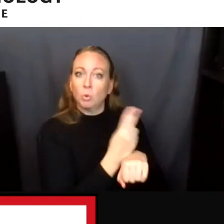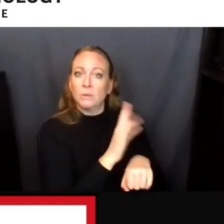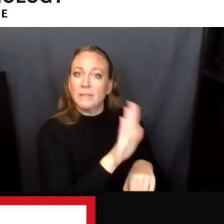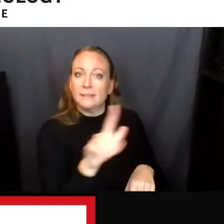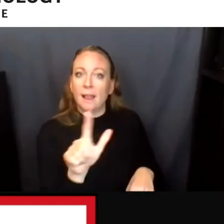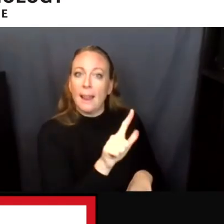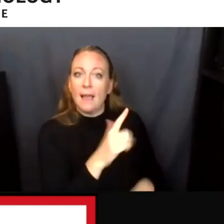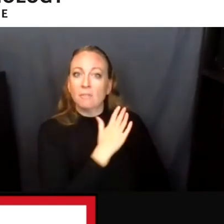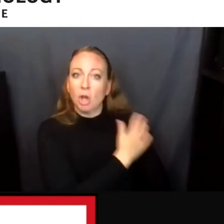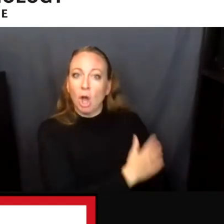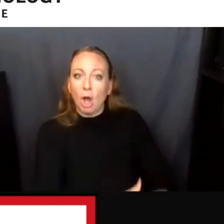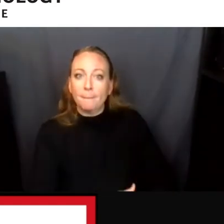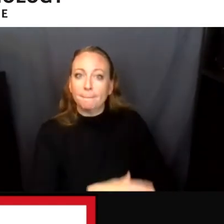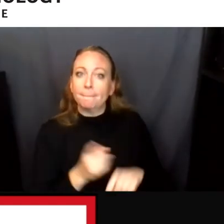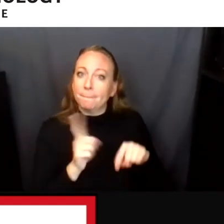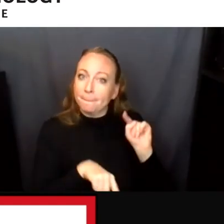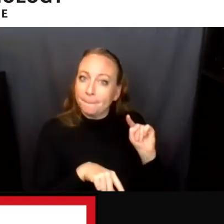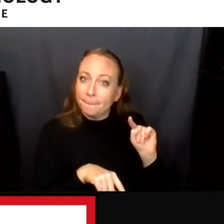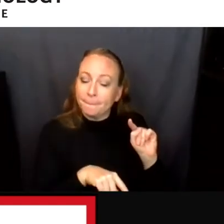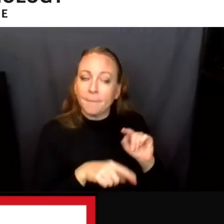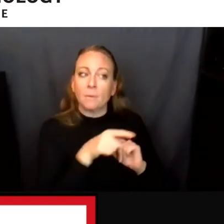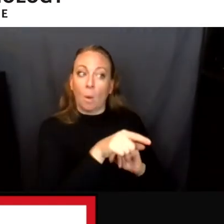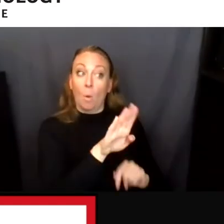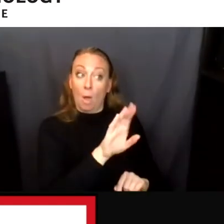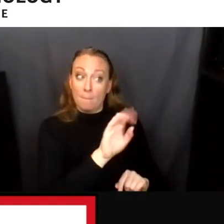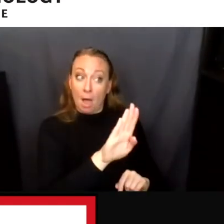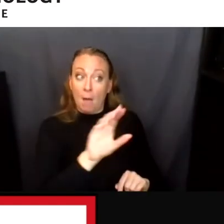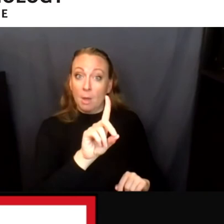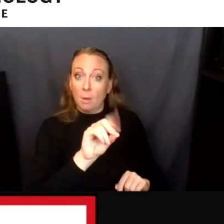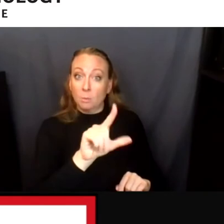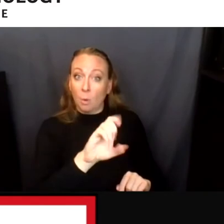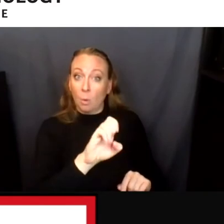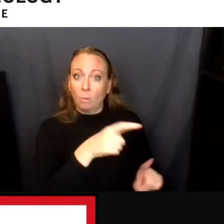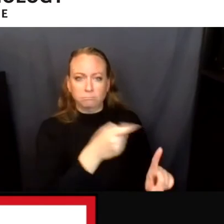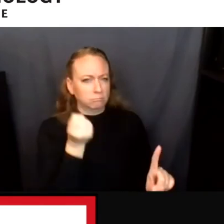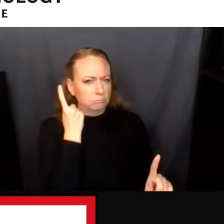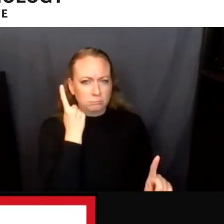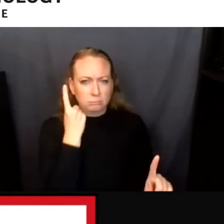And so he understood disability, was adamant about it.